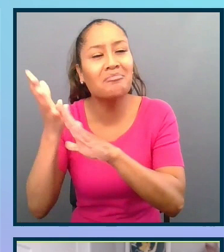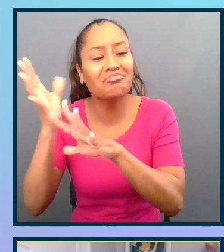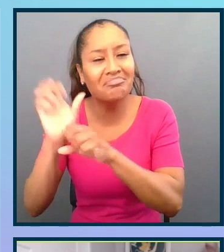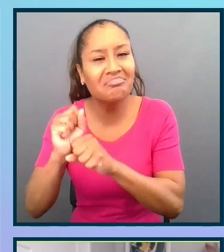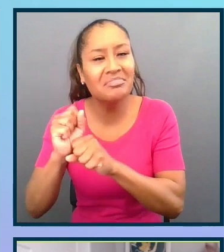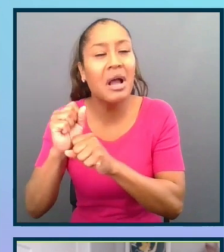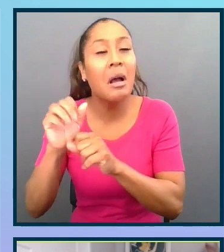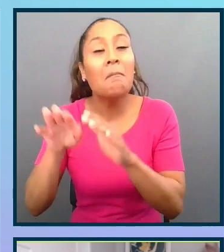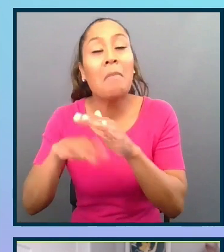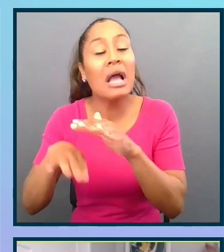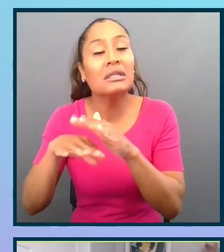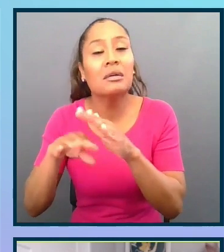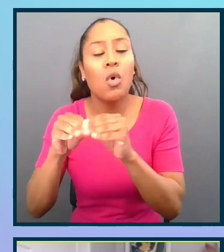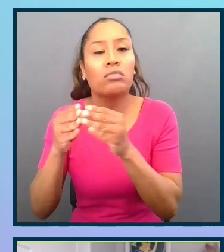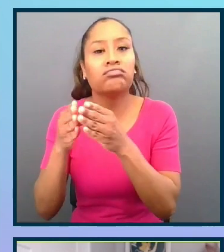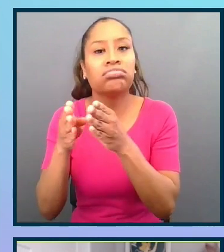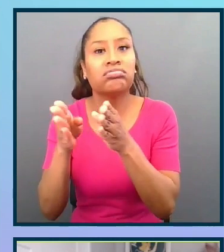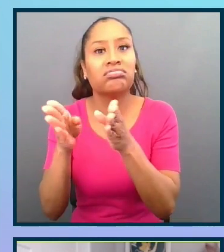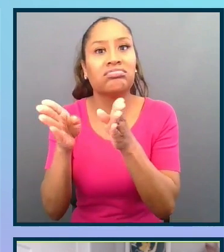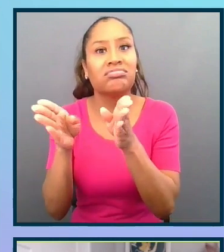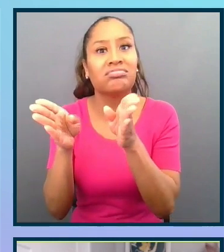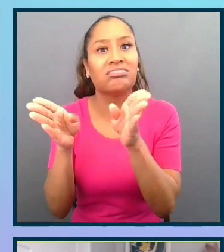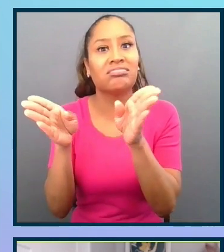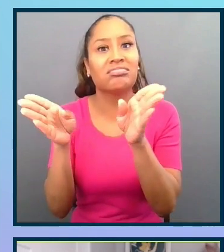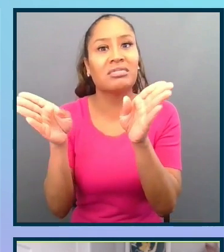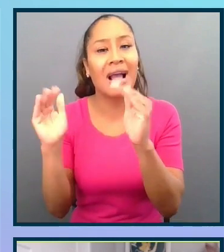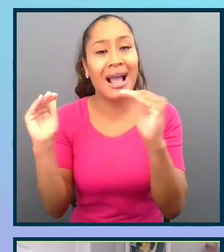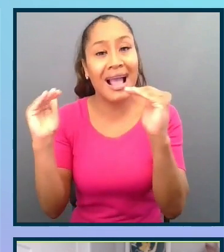into broader inclusivity and equity initiatives in design.